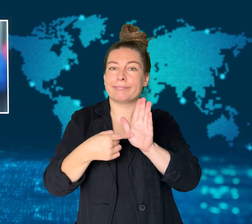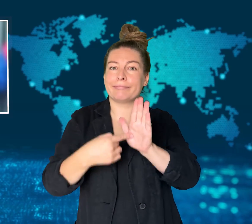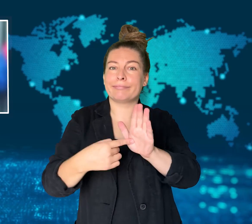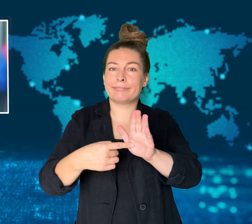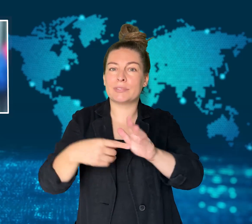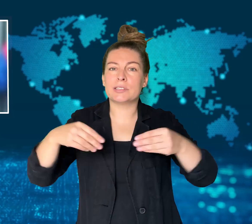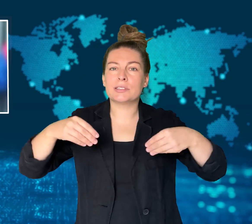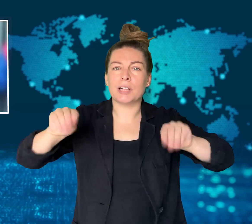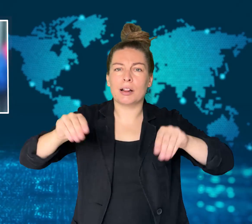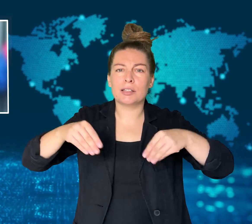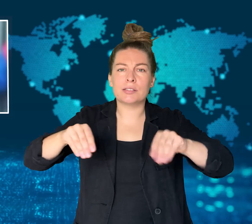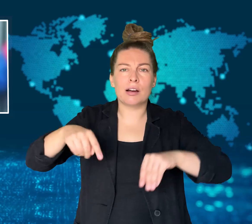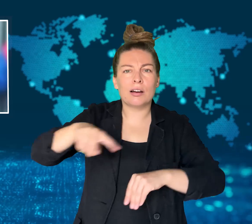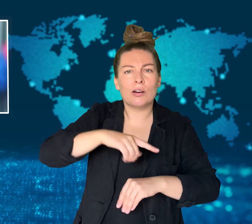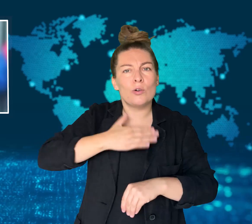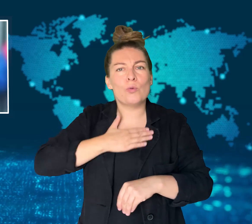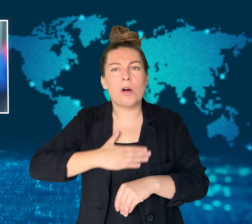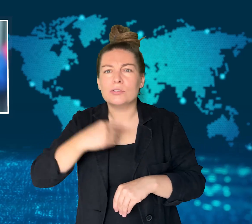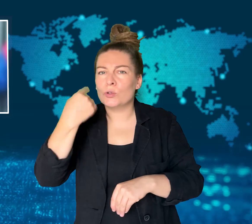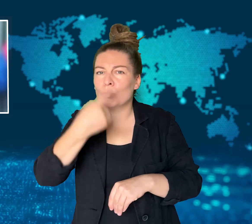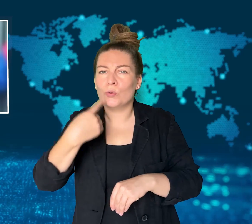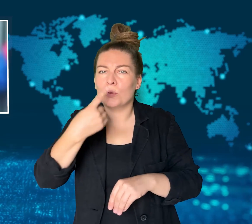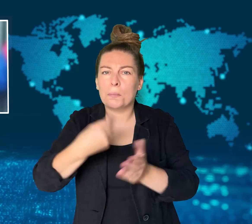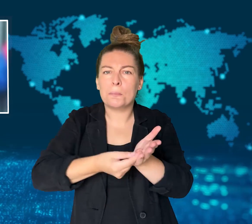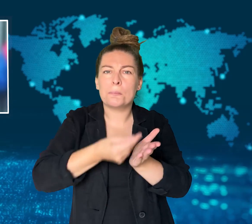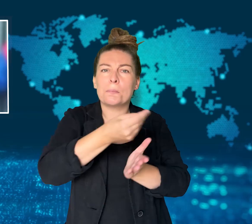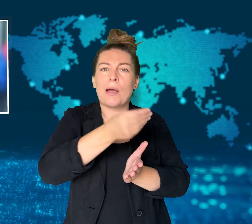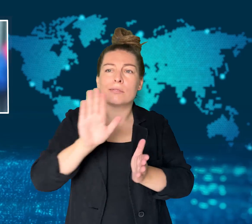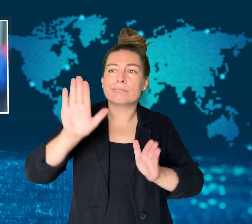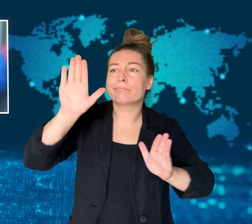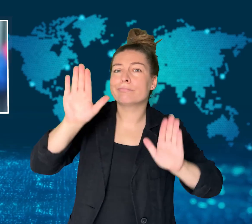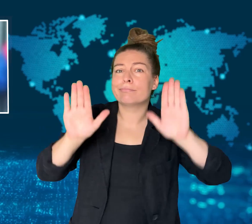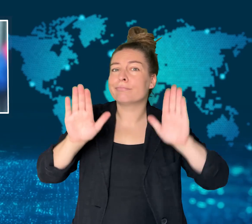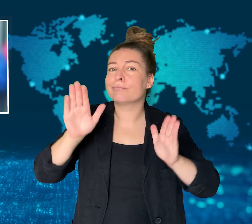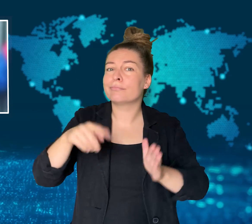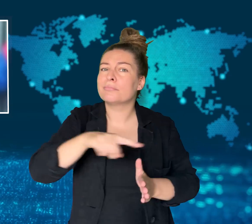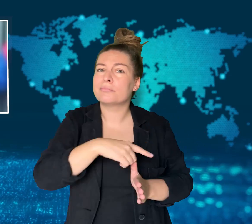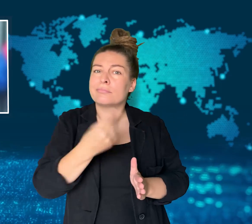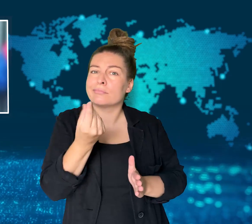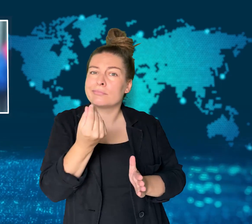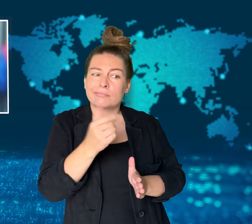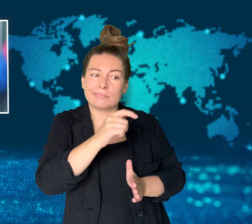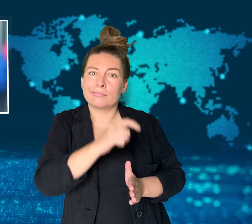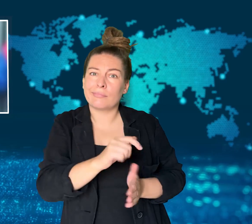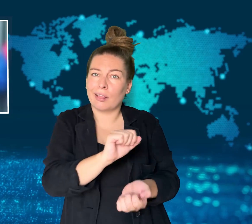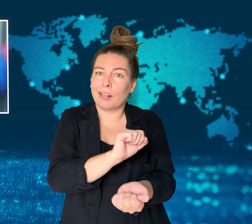black students being auctioned off as slaves.